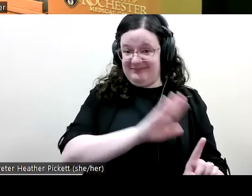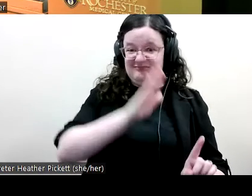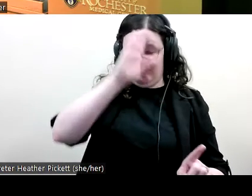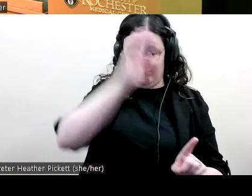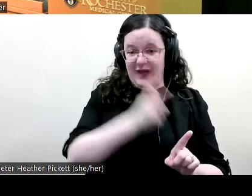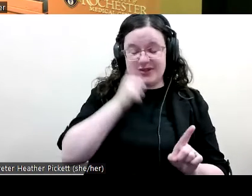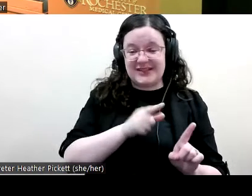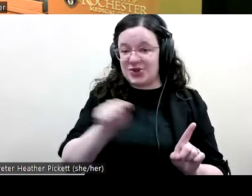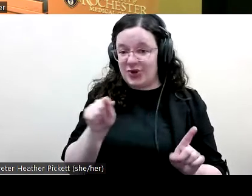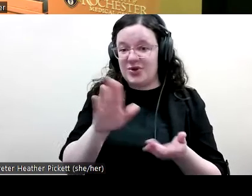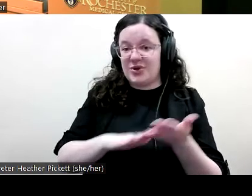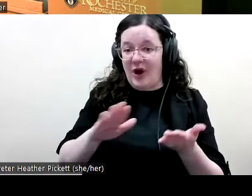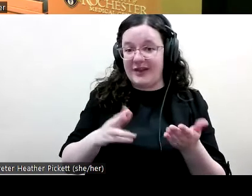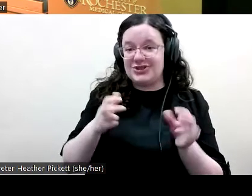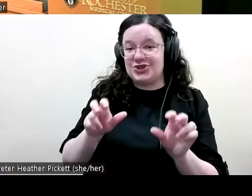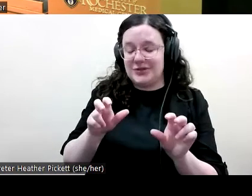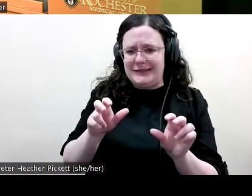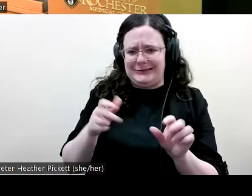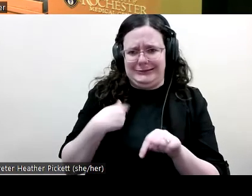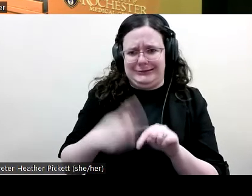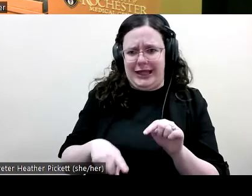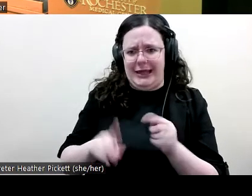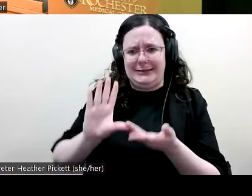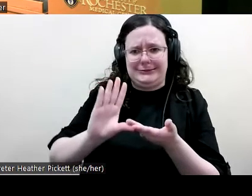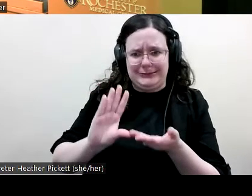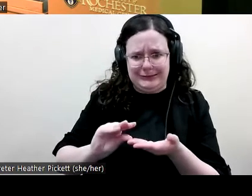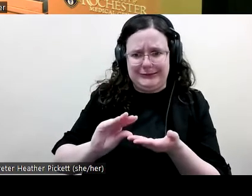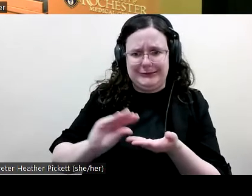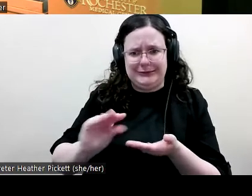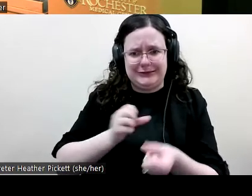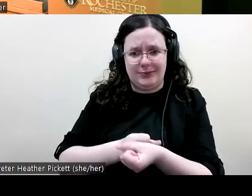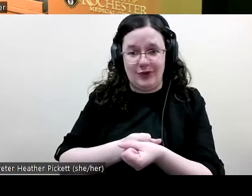like that and so then there becomes a struggle frankly and some conflict within the family